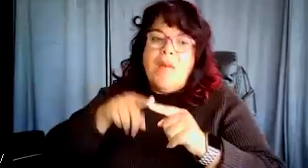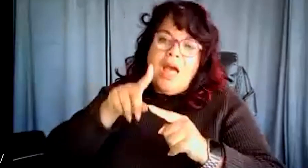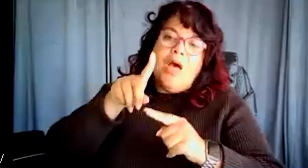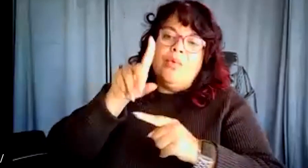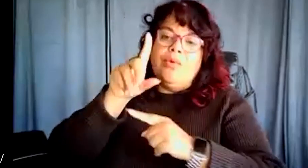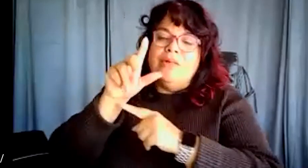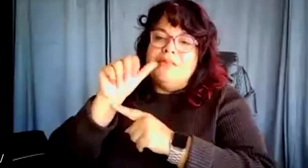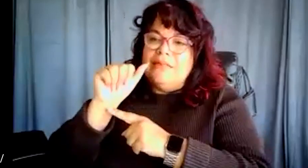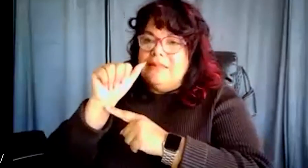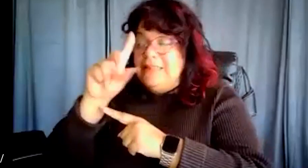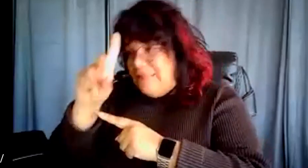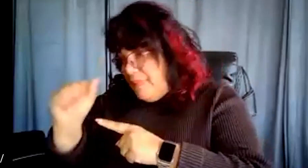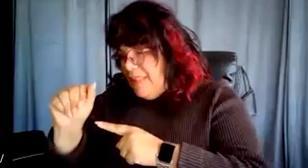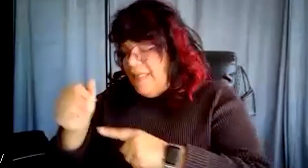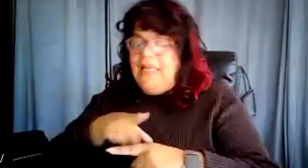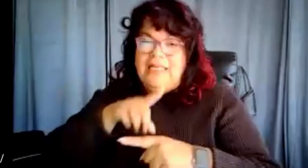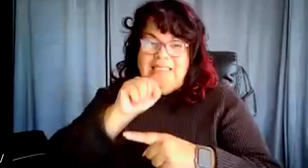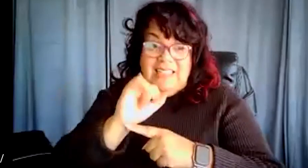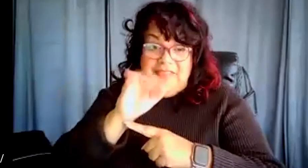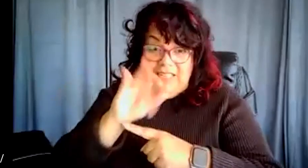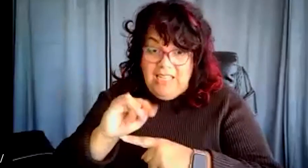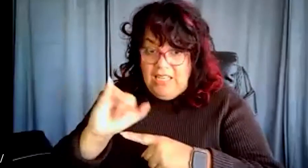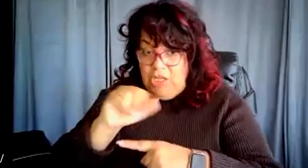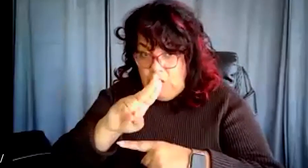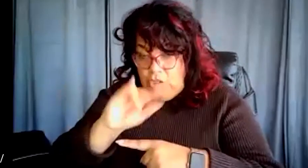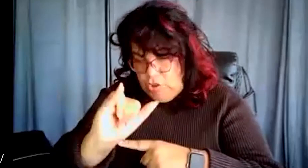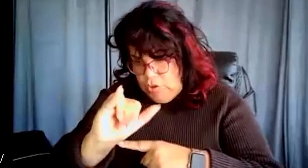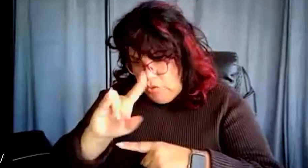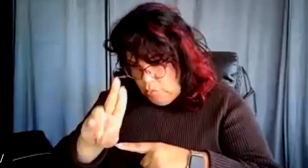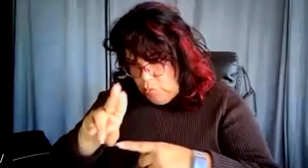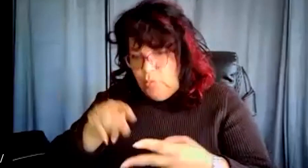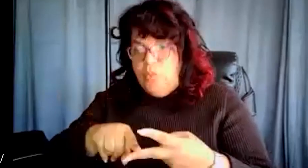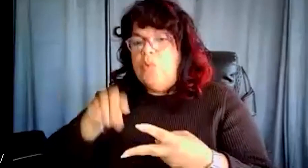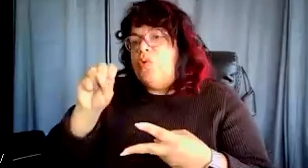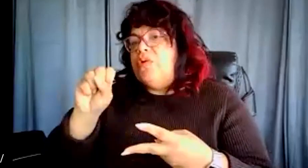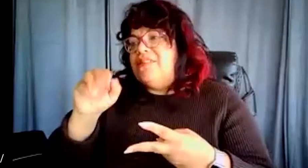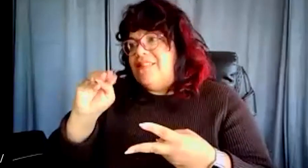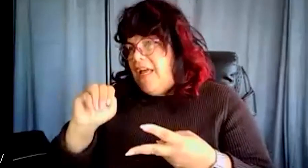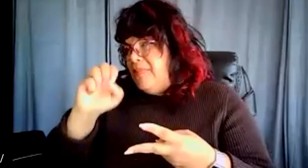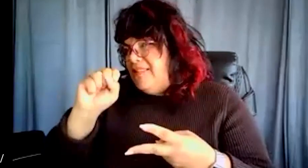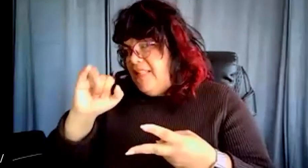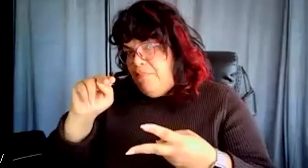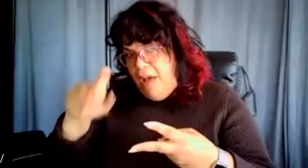People with intersectional identities. Tiffany Yu, KR Liu, Sam Sepah, Victor Calise.